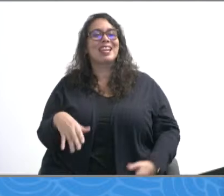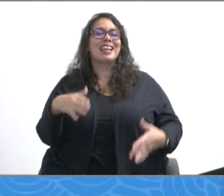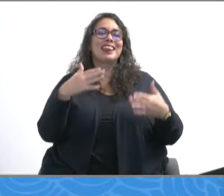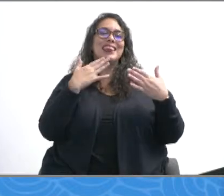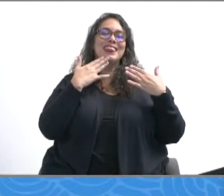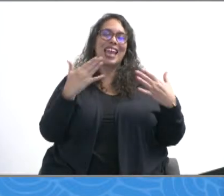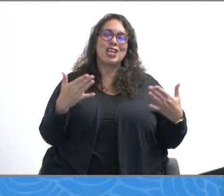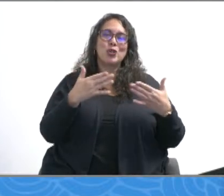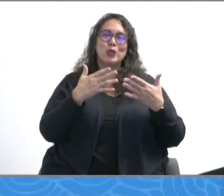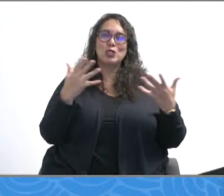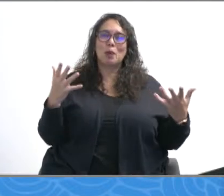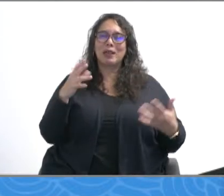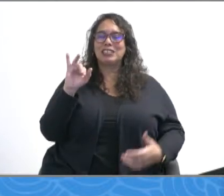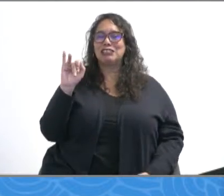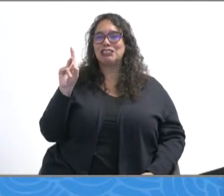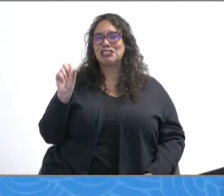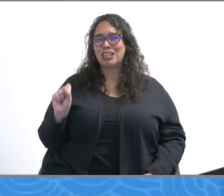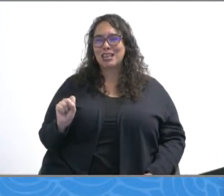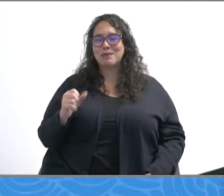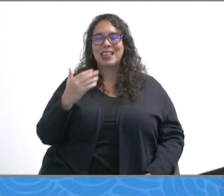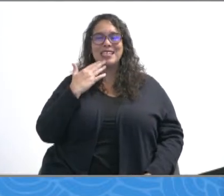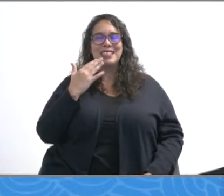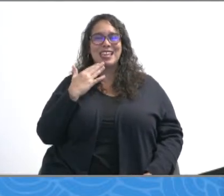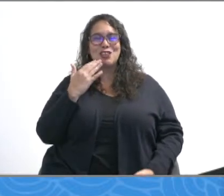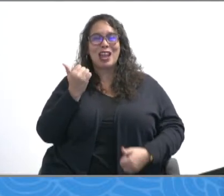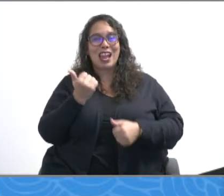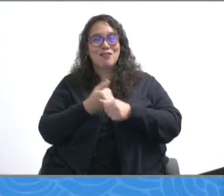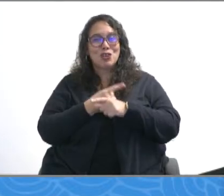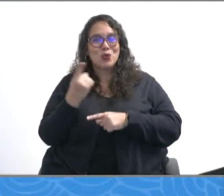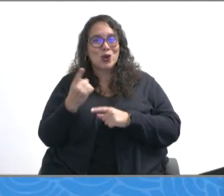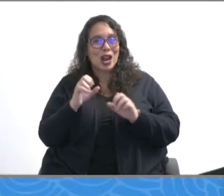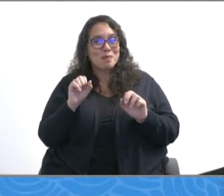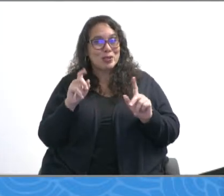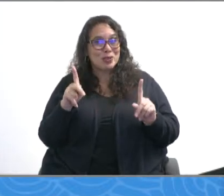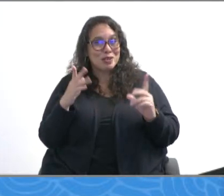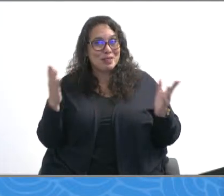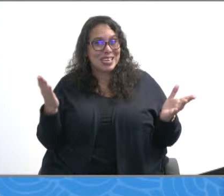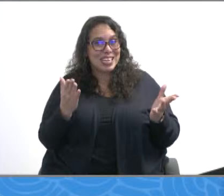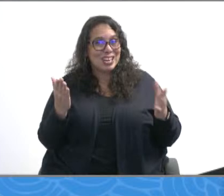and thank to all for the opportunity to be here and share a little bit about our LCAP.